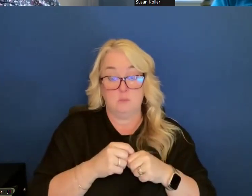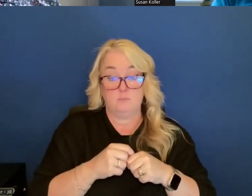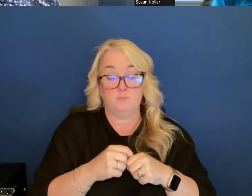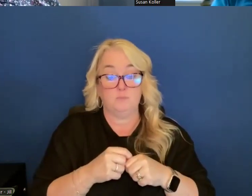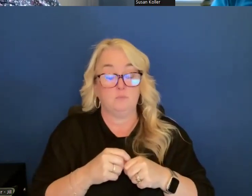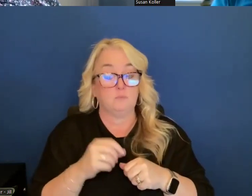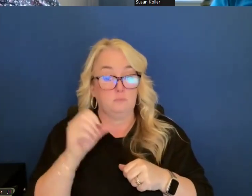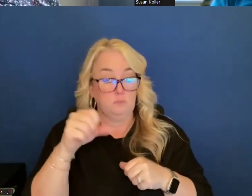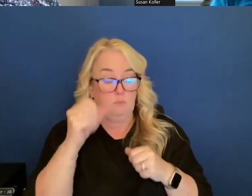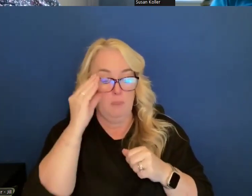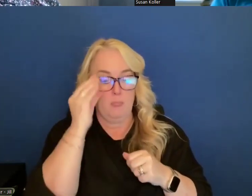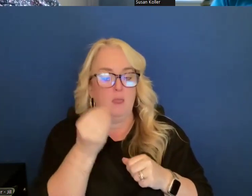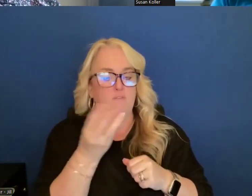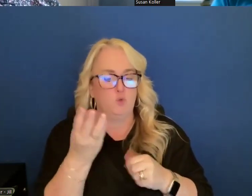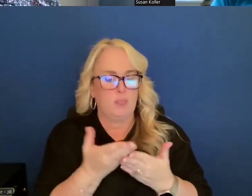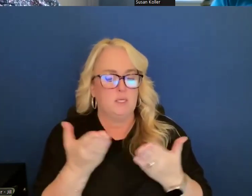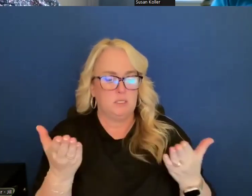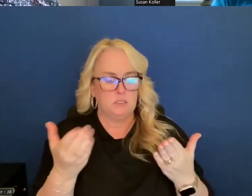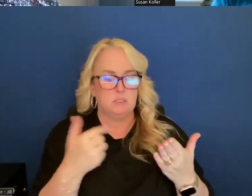Susan Koller: The two things that I think would be great, is